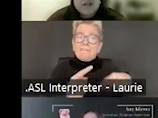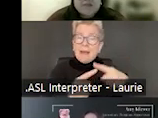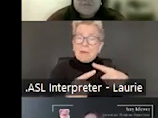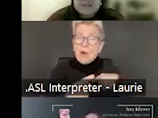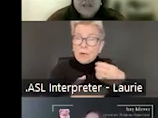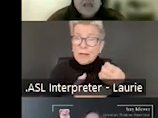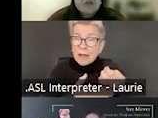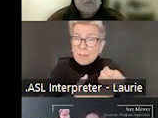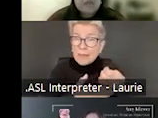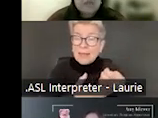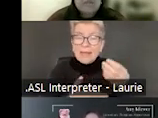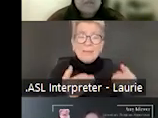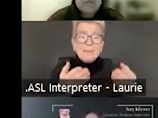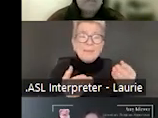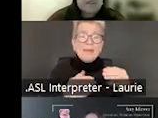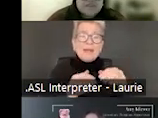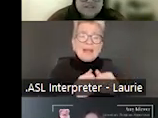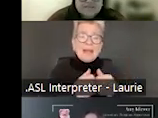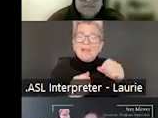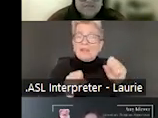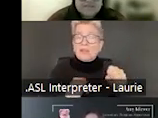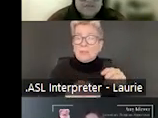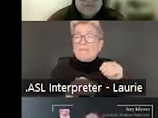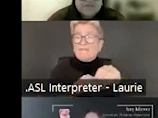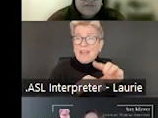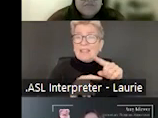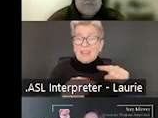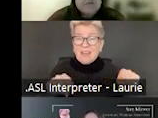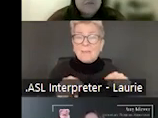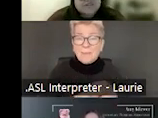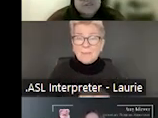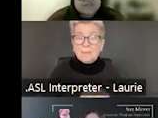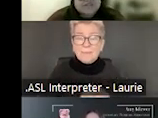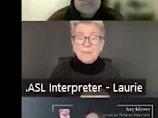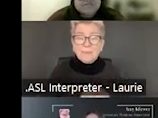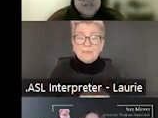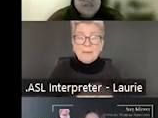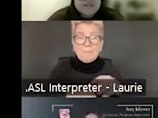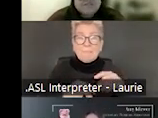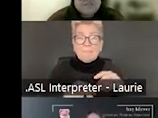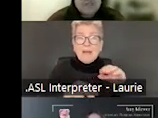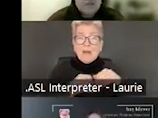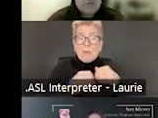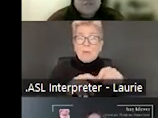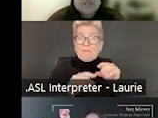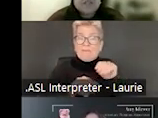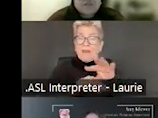Perhaps how it may even be affecting them personally and the opportunities